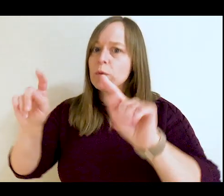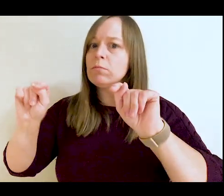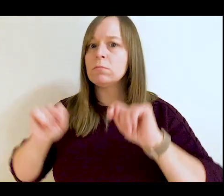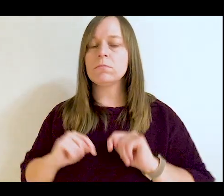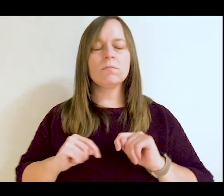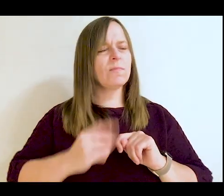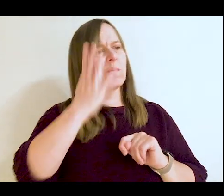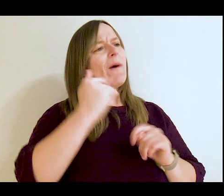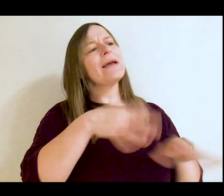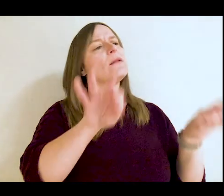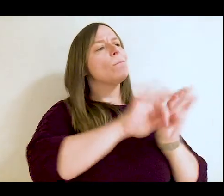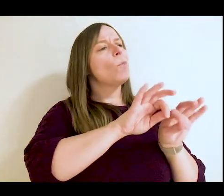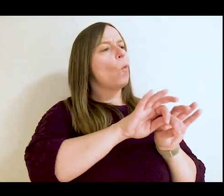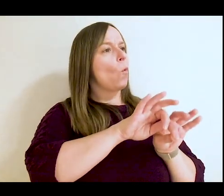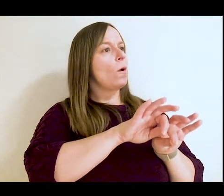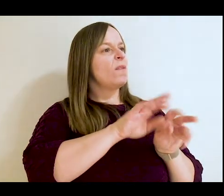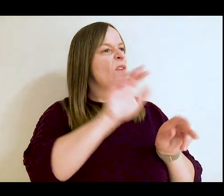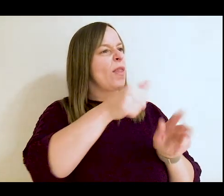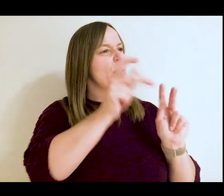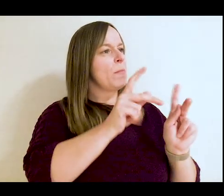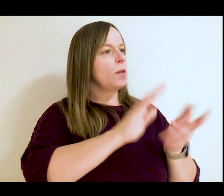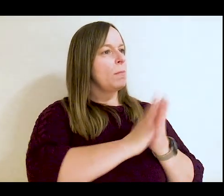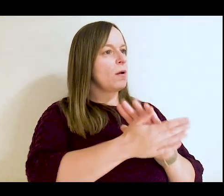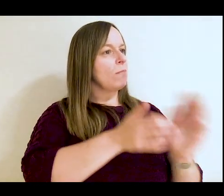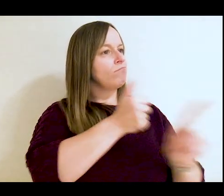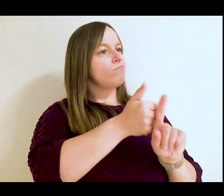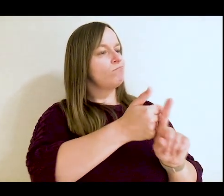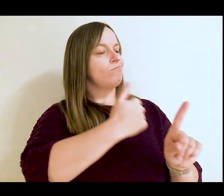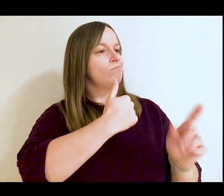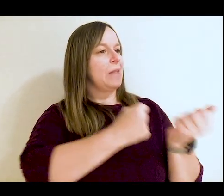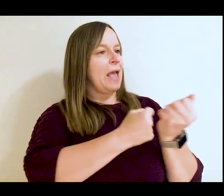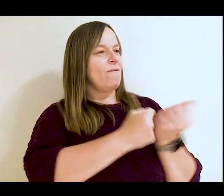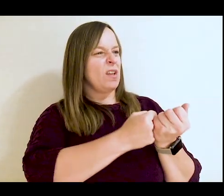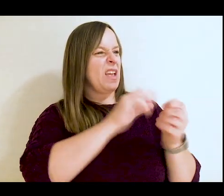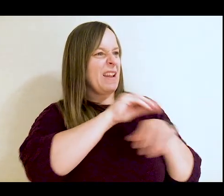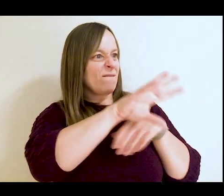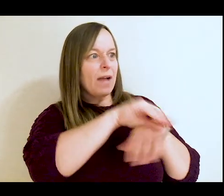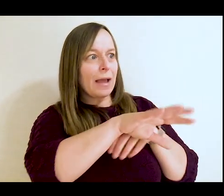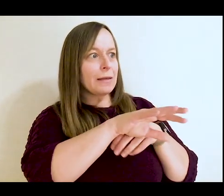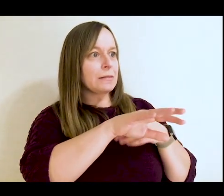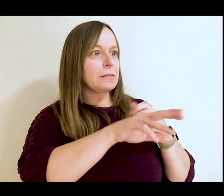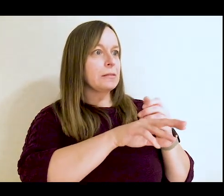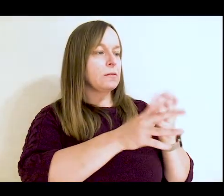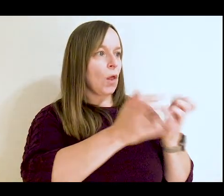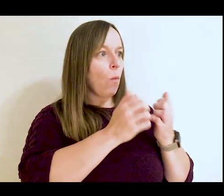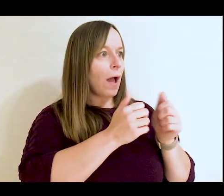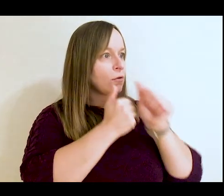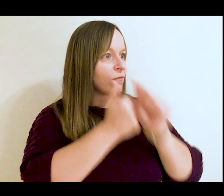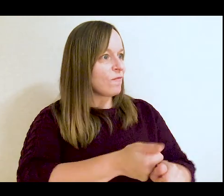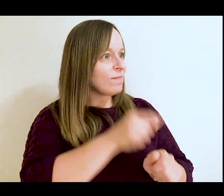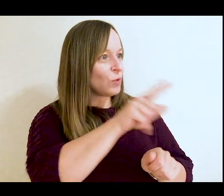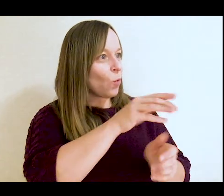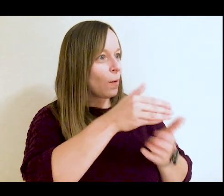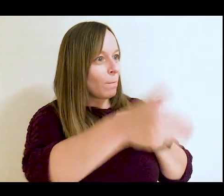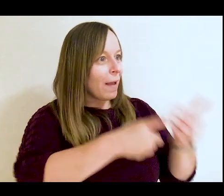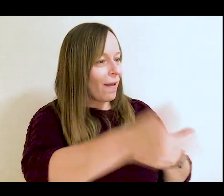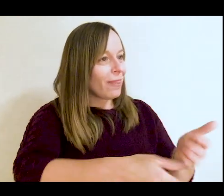K: And why is it important for others to become self-advocates? What advice would you have for others who wish to follow same path?